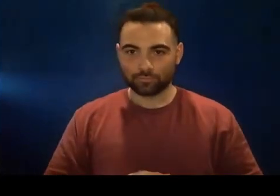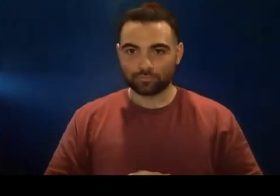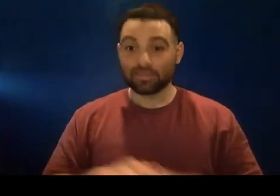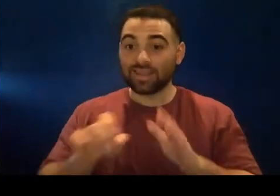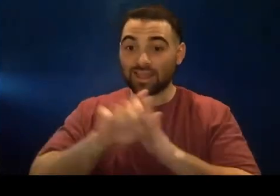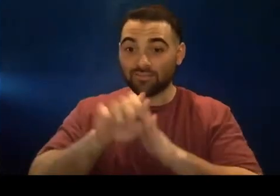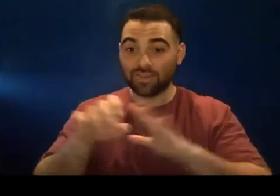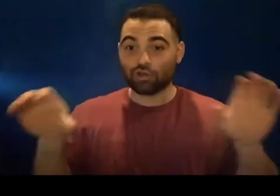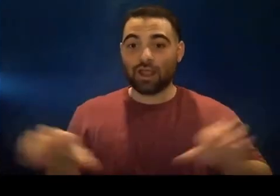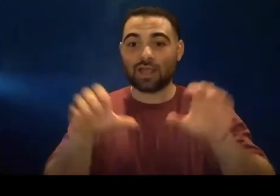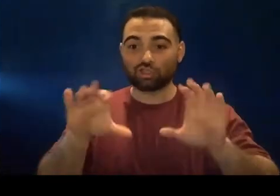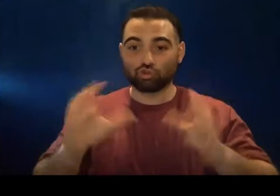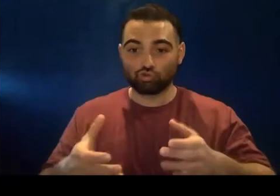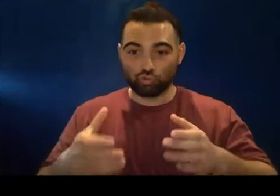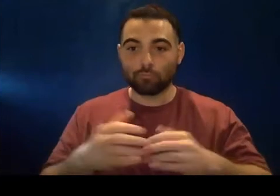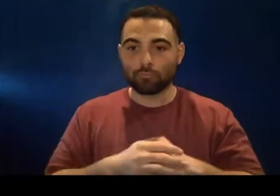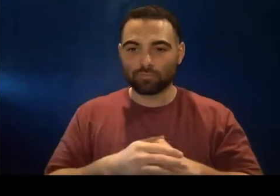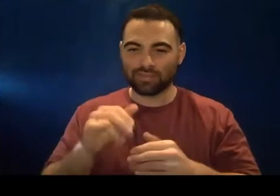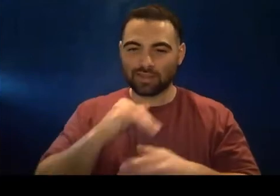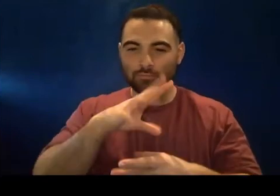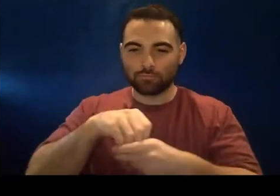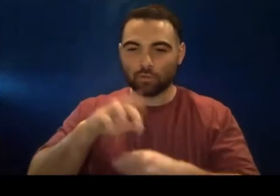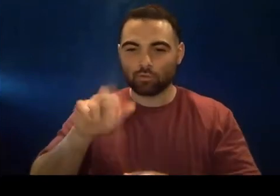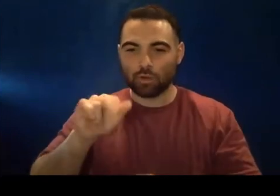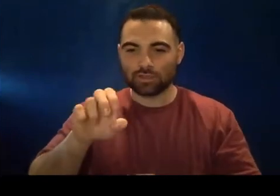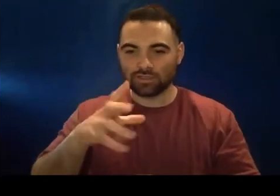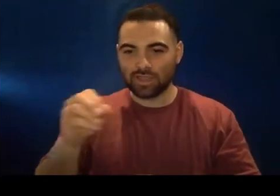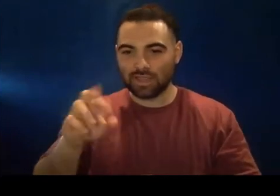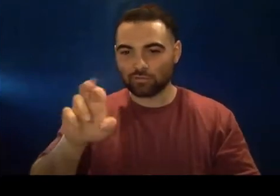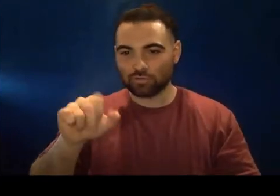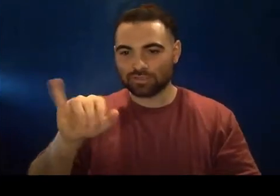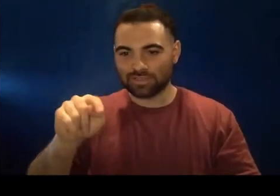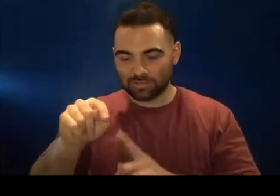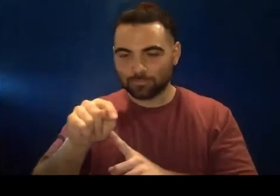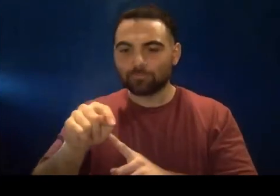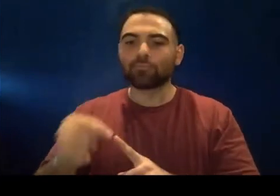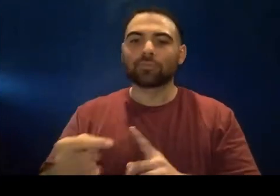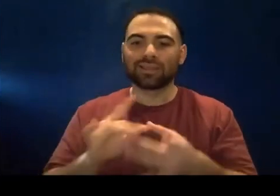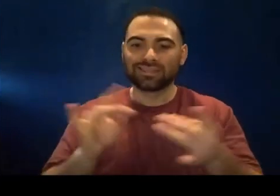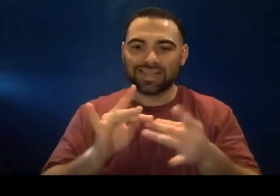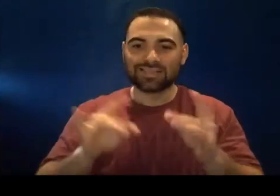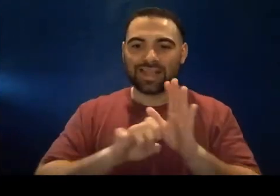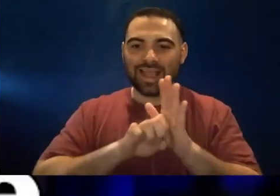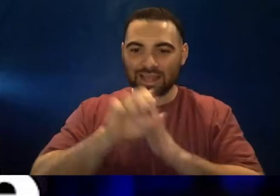which is part of Rise and Resist, have as their motto, which is "elevators are for everyone" and that features a lot in the film too.